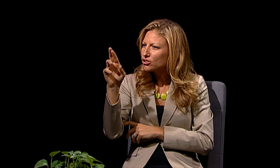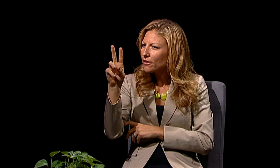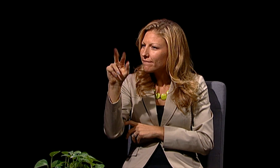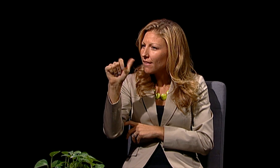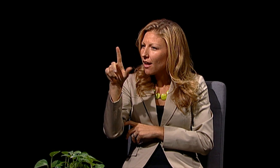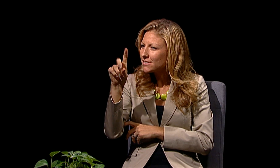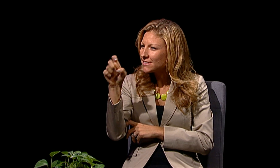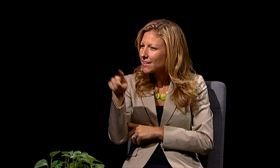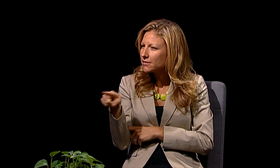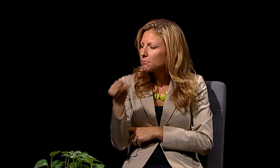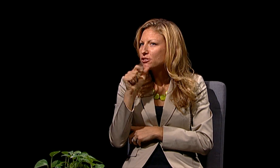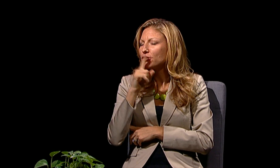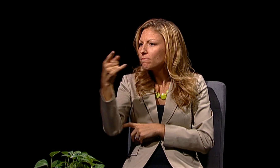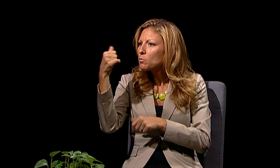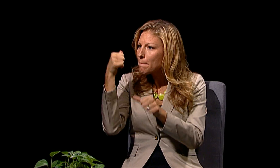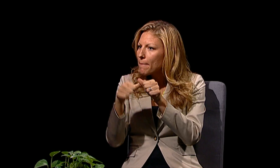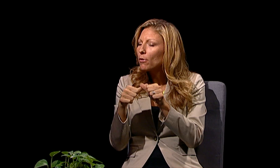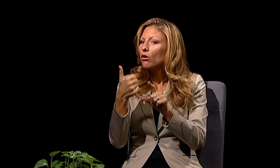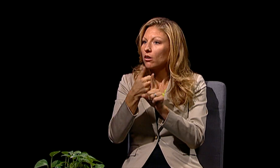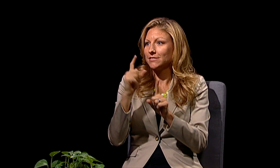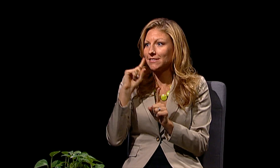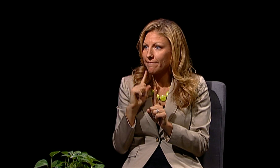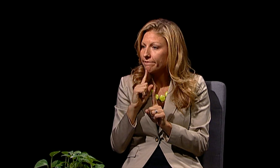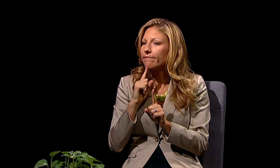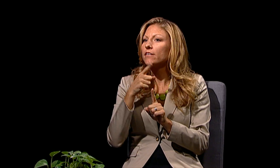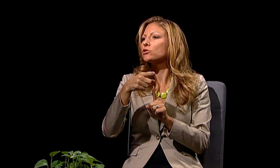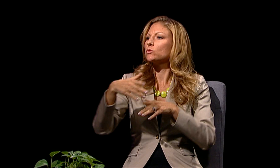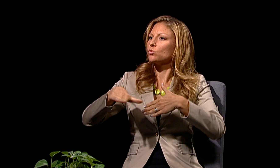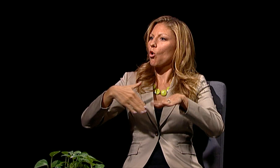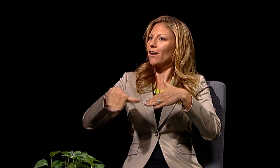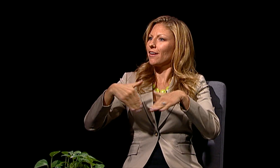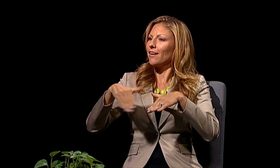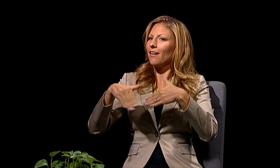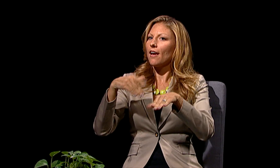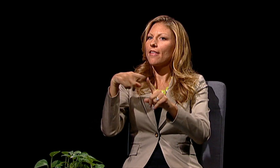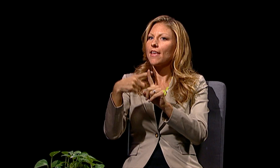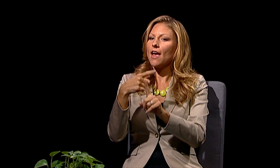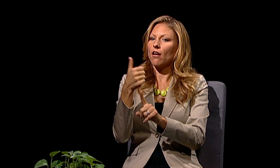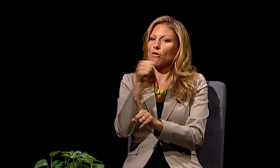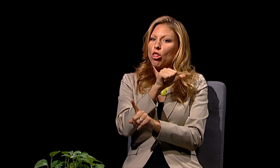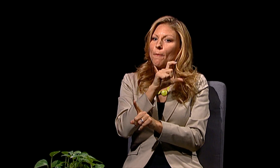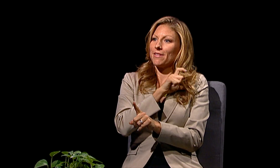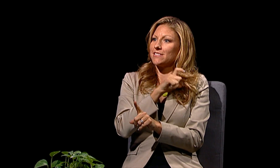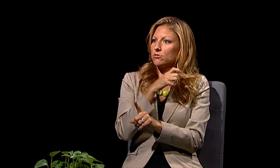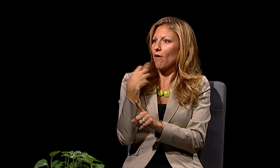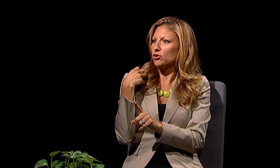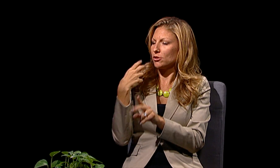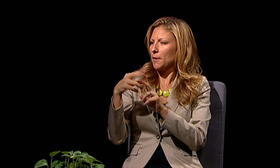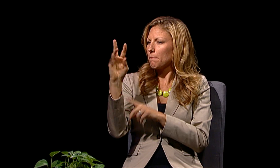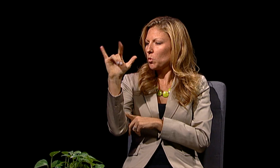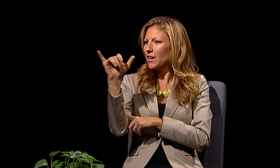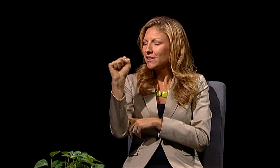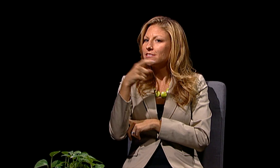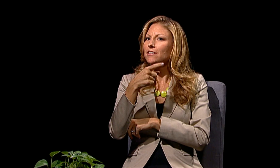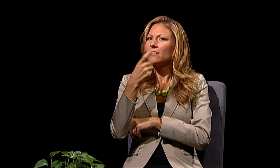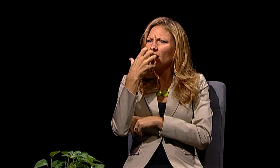A WOMAN NAMED ESTER VALDEZ, I'M NOT SURE IF YOU REMEMBER. BUT IT WAS A DEAF WOMAN AND SHE WAS WALKING ALONG THE STREET, AND THE POLICE OFFICER,